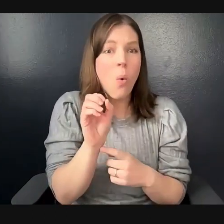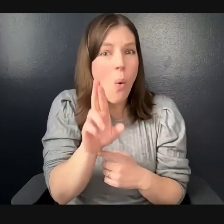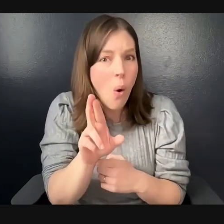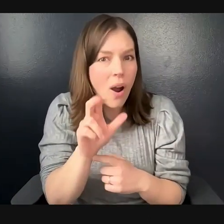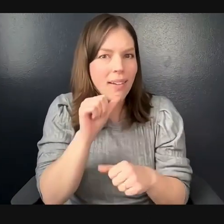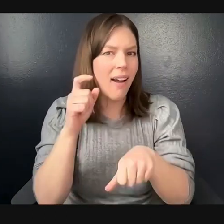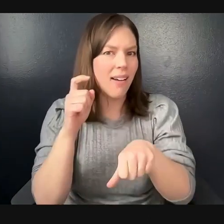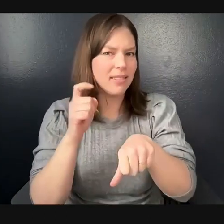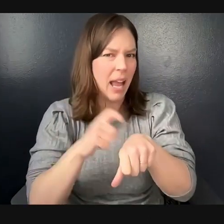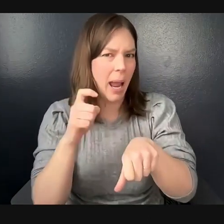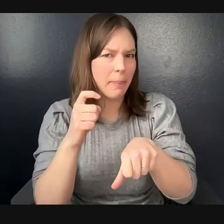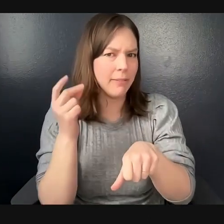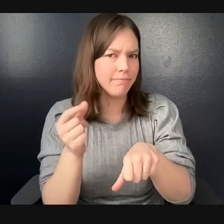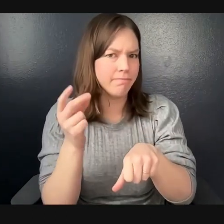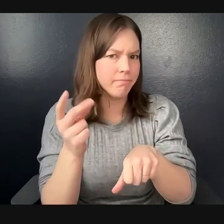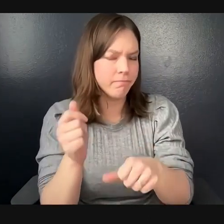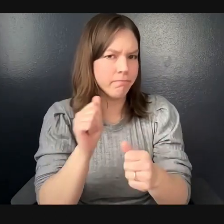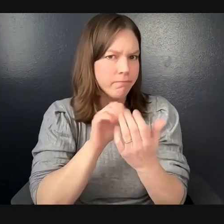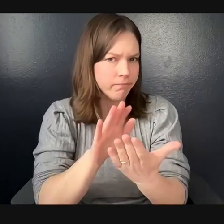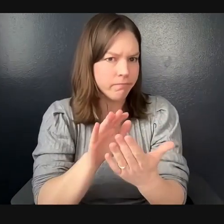Or you didn't get the accommodation in a timely manner.